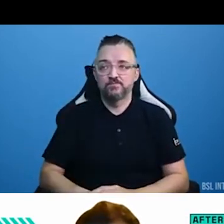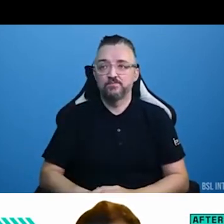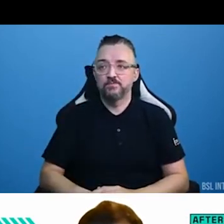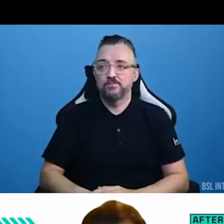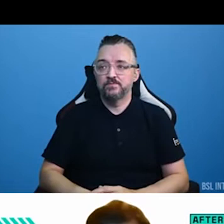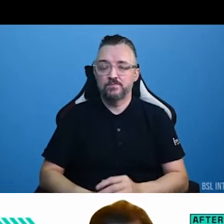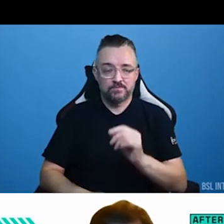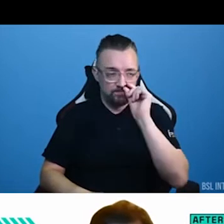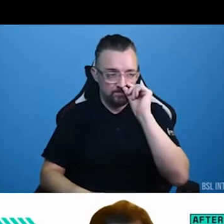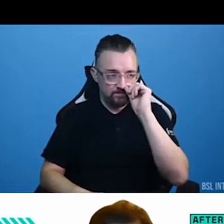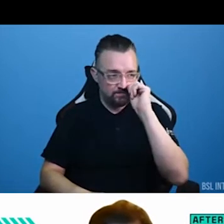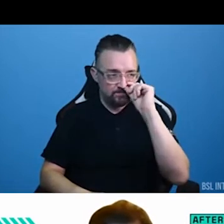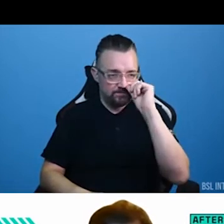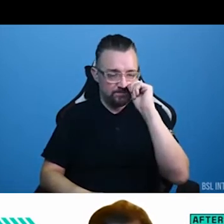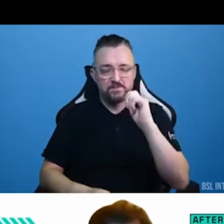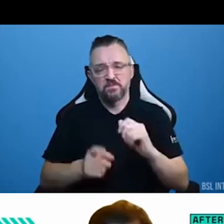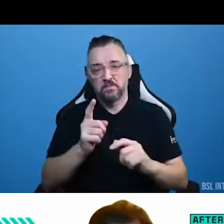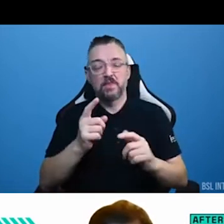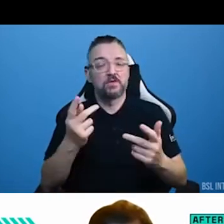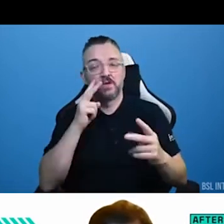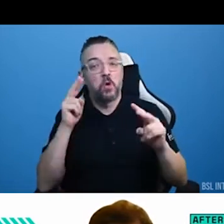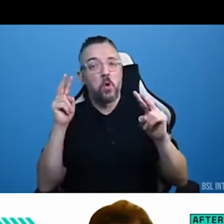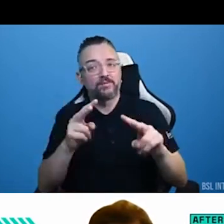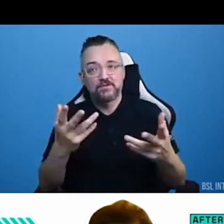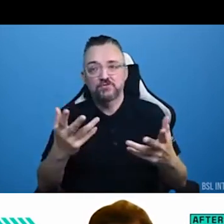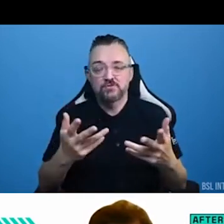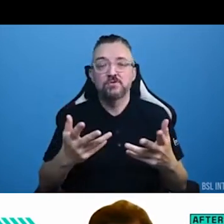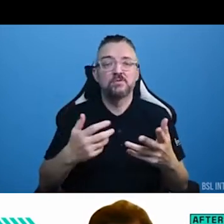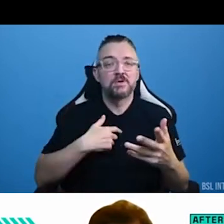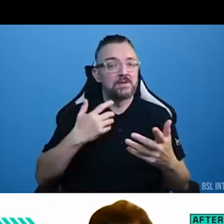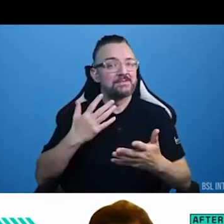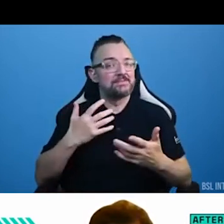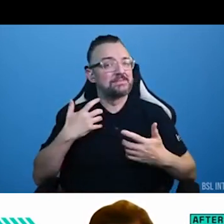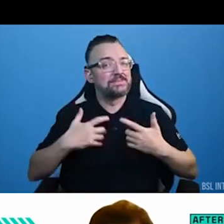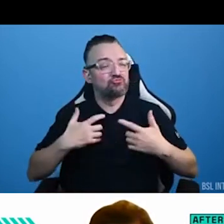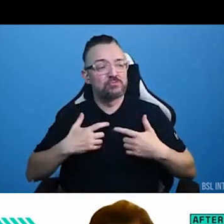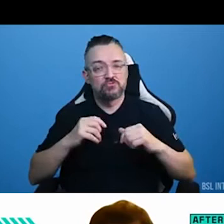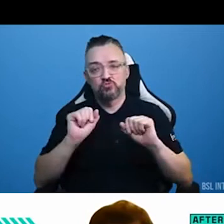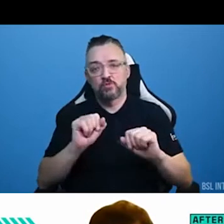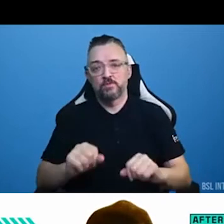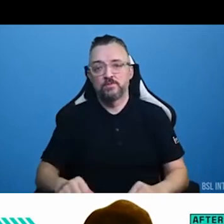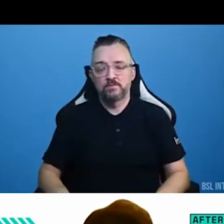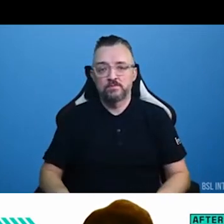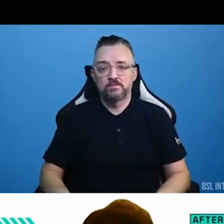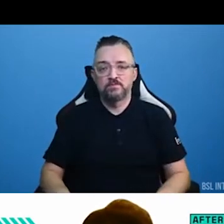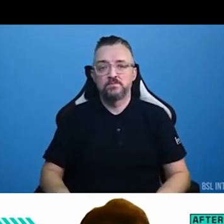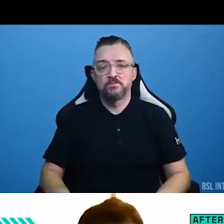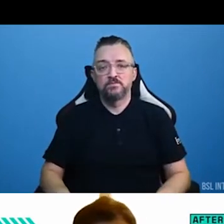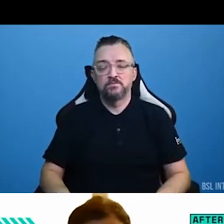So that's a kind of observation but- I'd say it's procrastination. I was interested in your- It's just. Yeah. Go ahead.